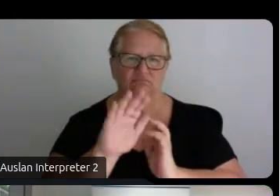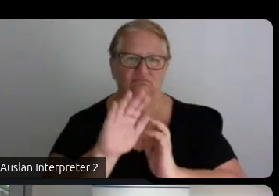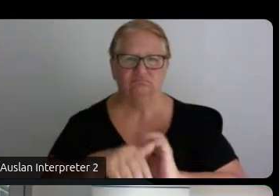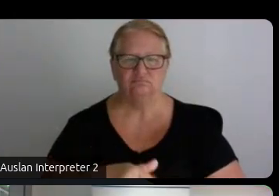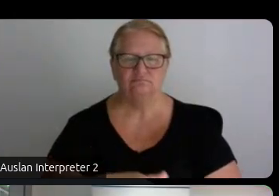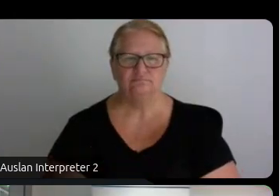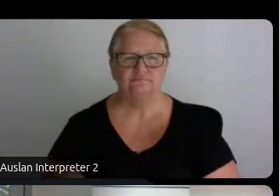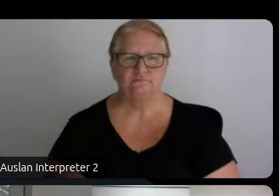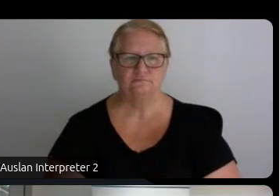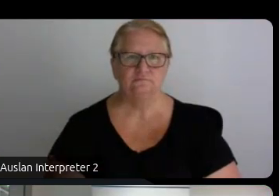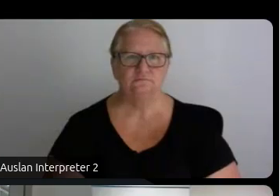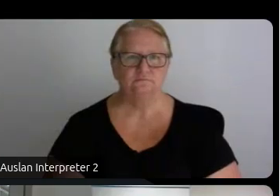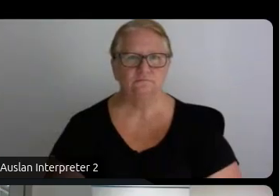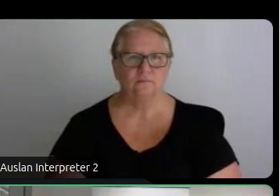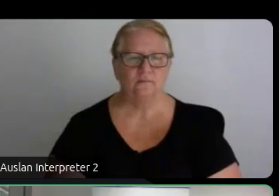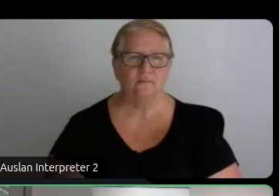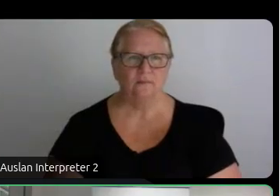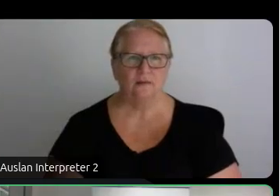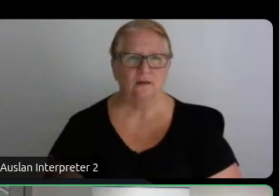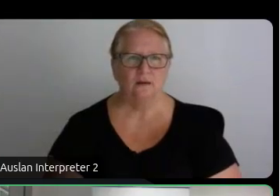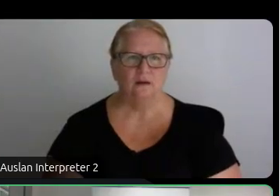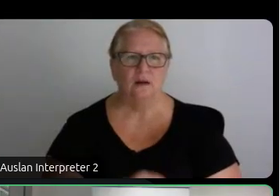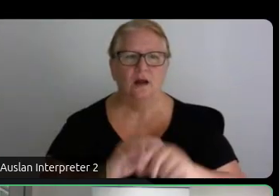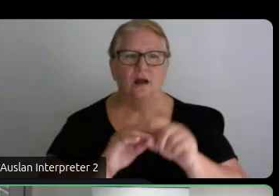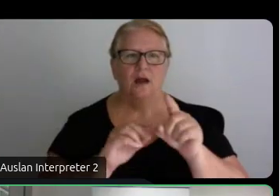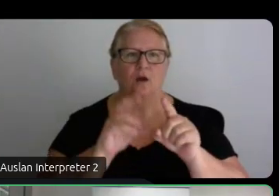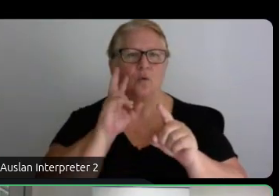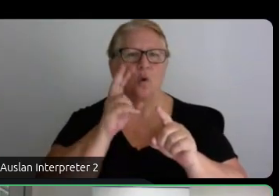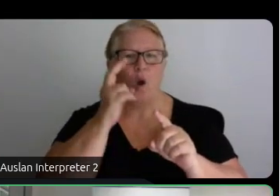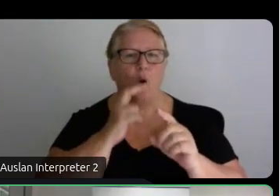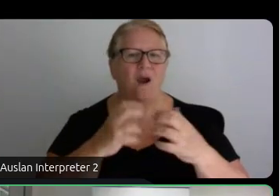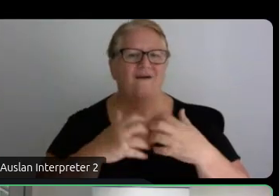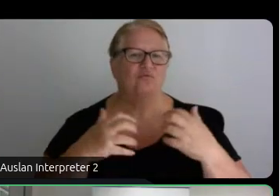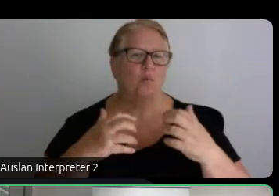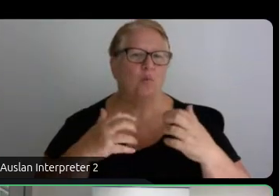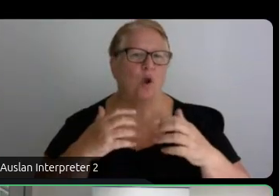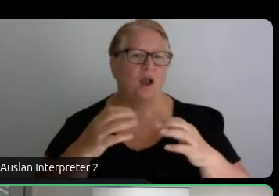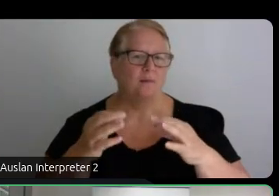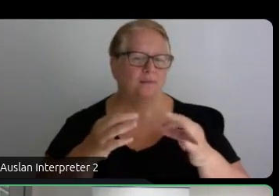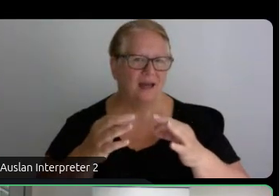note that this is what's called an old framework plan and we are shortly the NDIA wants to move